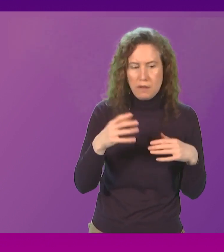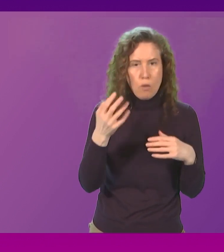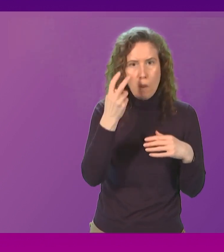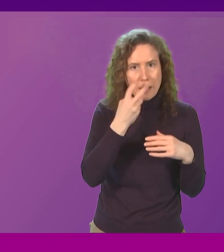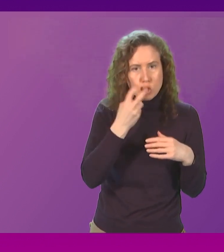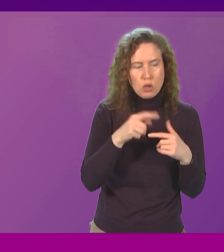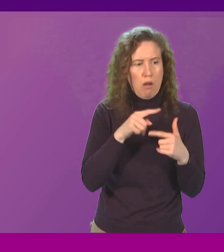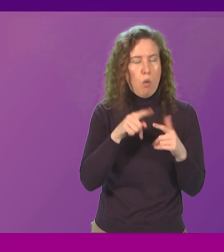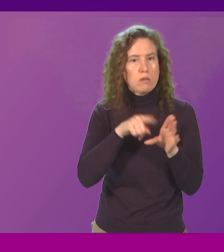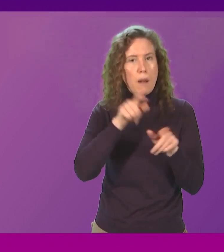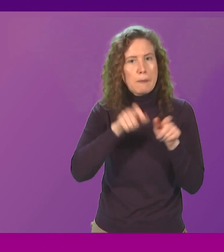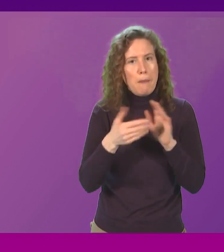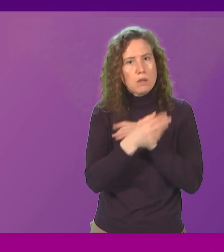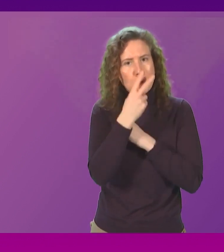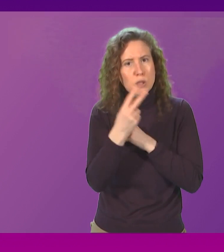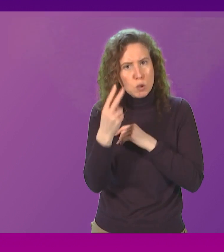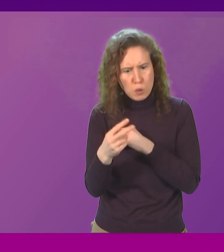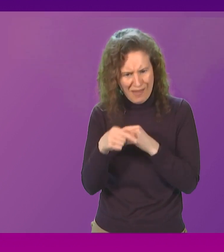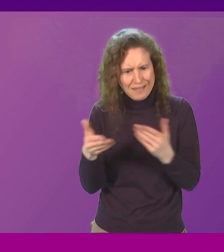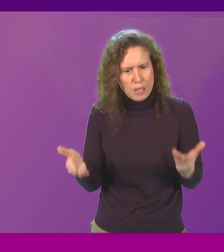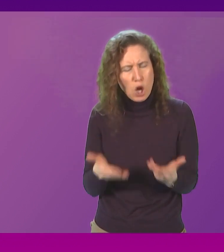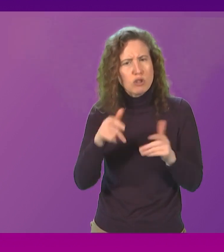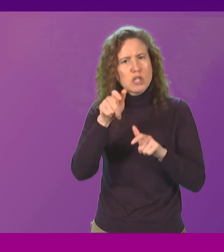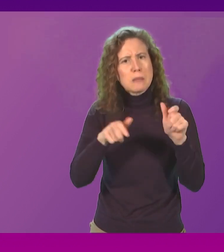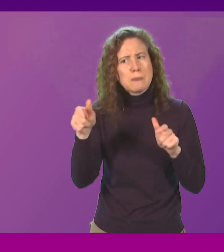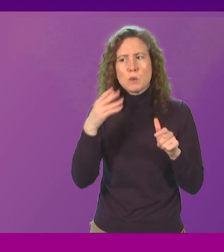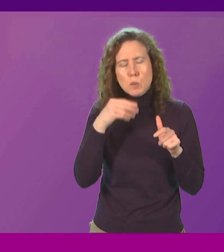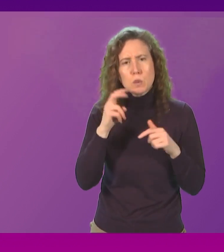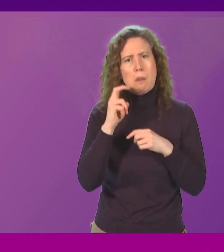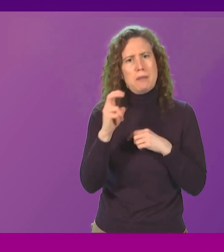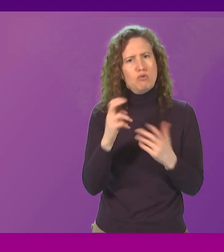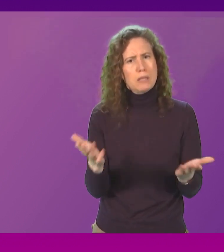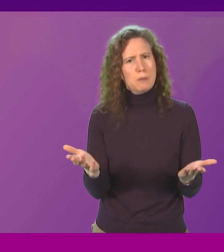under 22, which encourages people to use public transport.